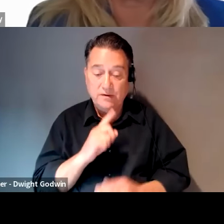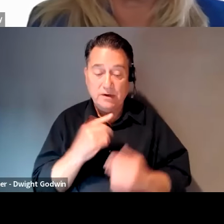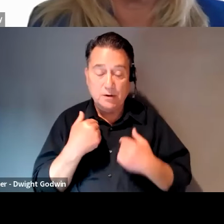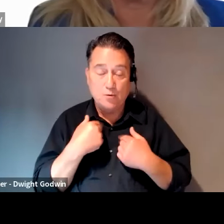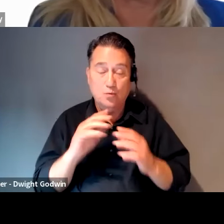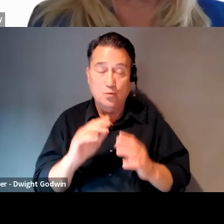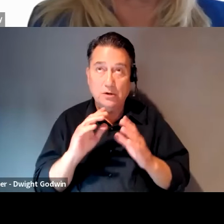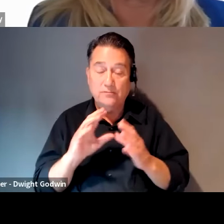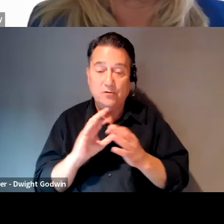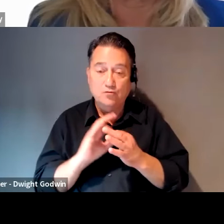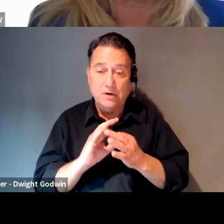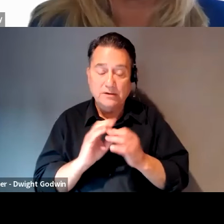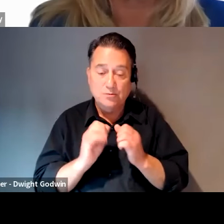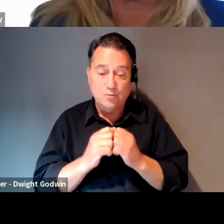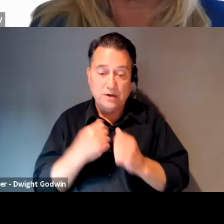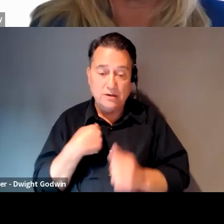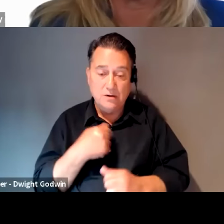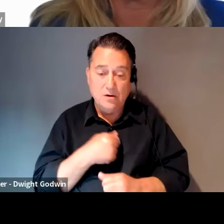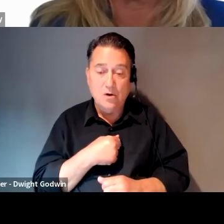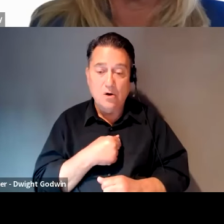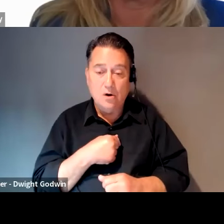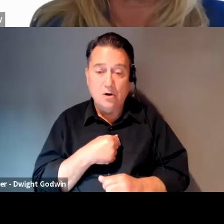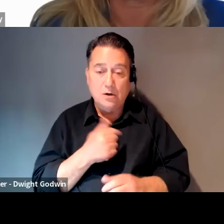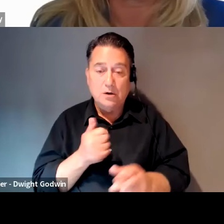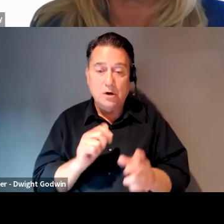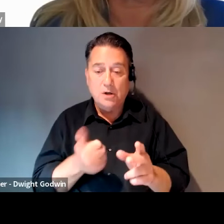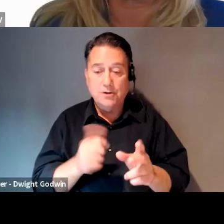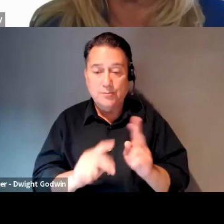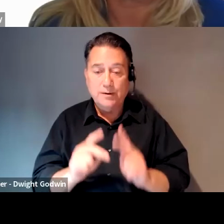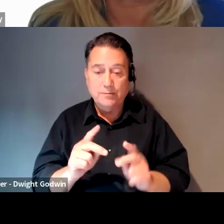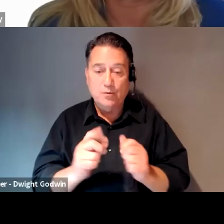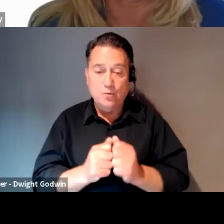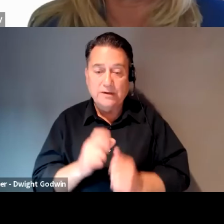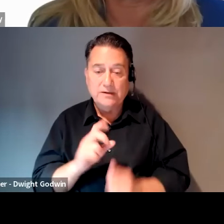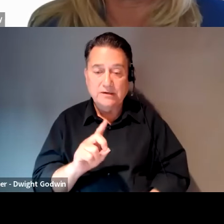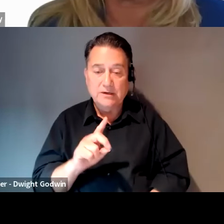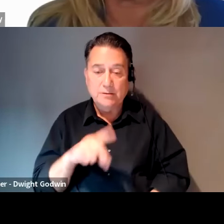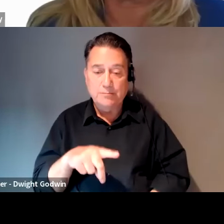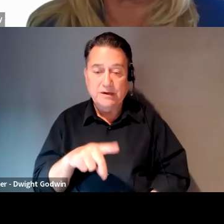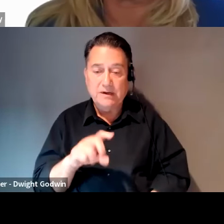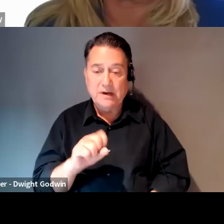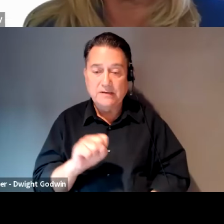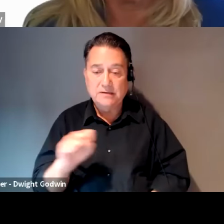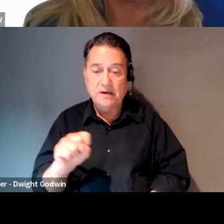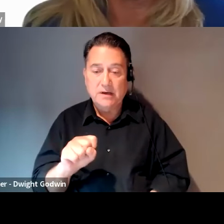with our counterparts, with DPSS and Children and Family Services.